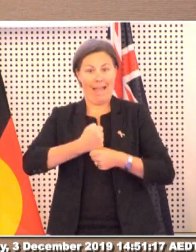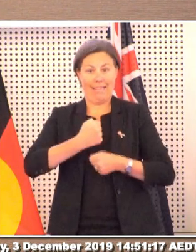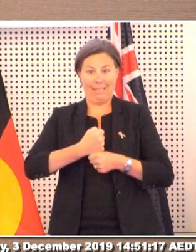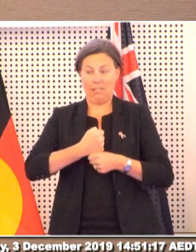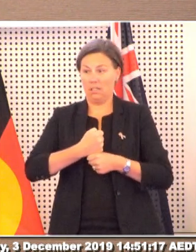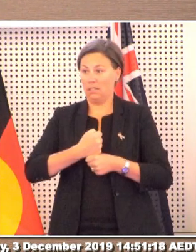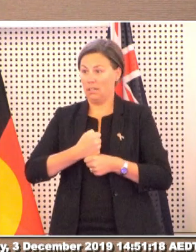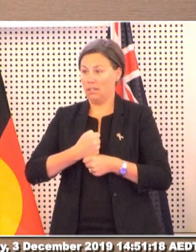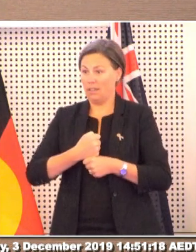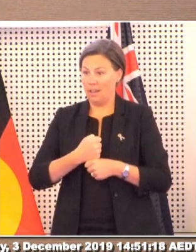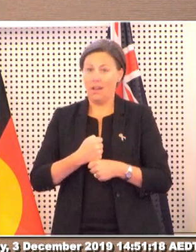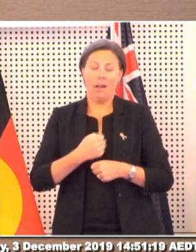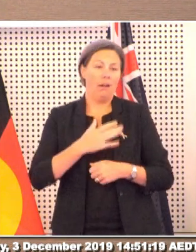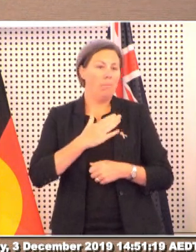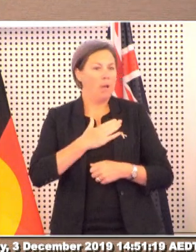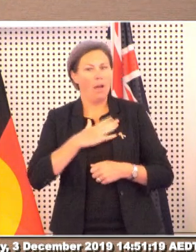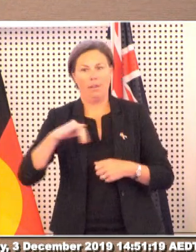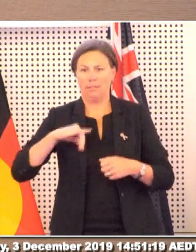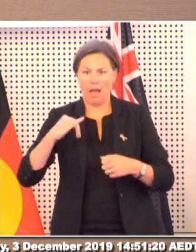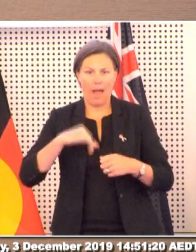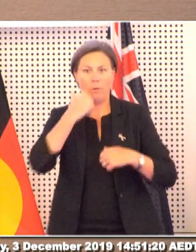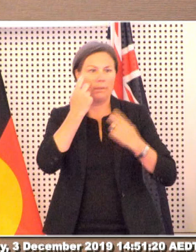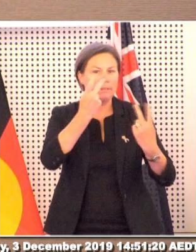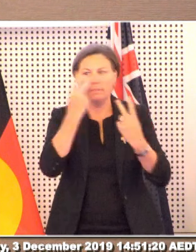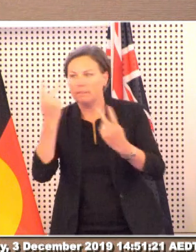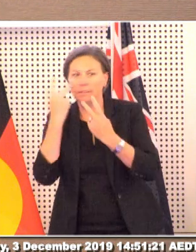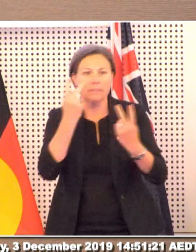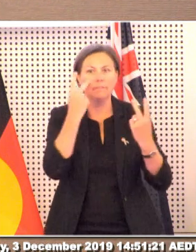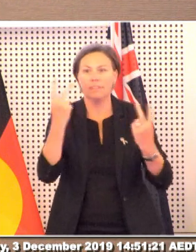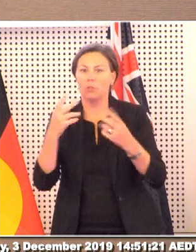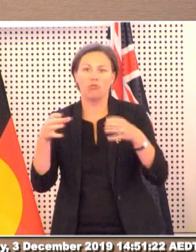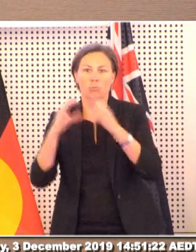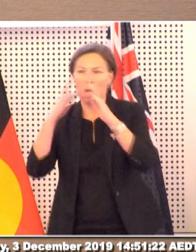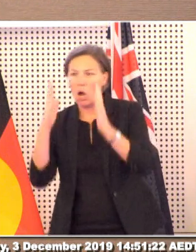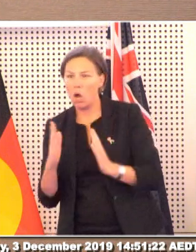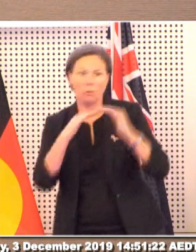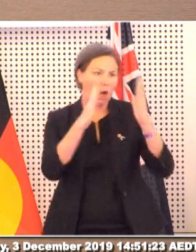in and out of a whole range of residential settings, and I can tell you the abuse of